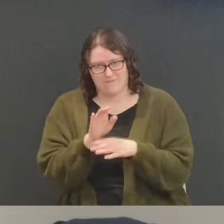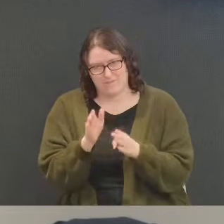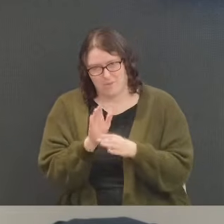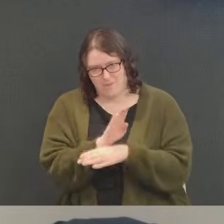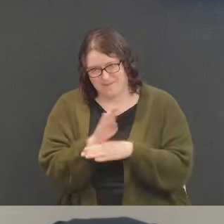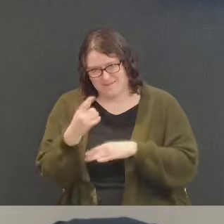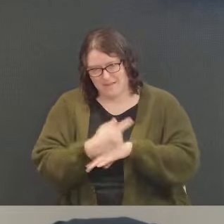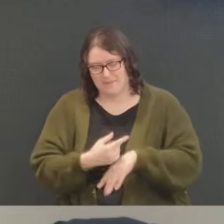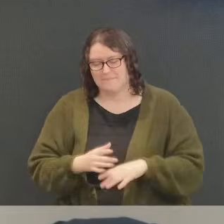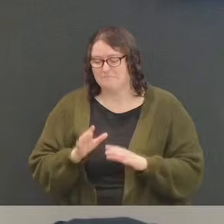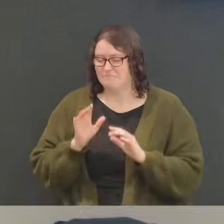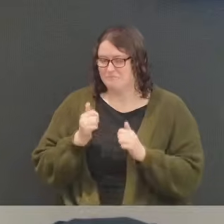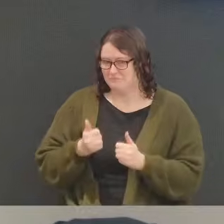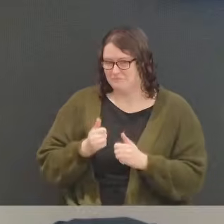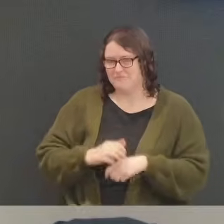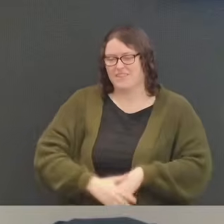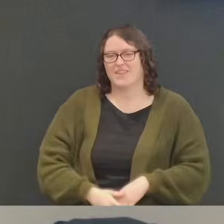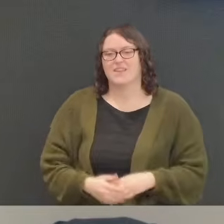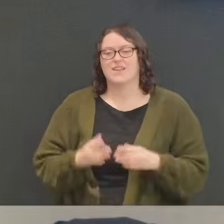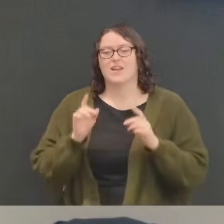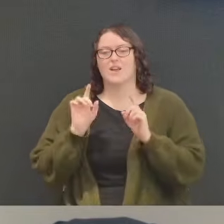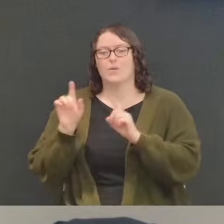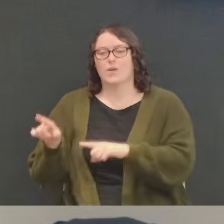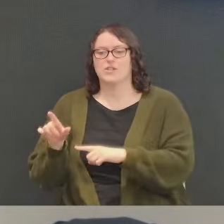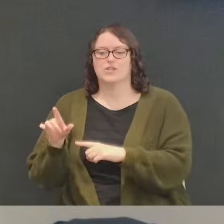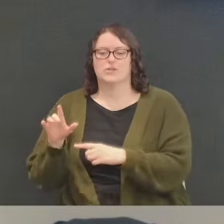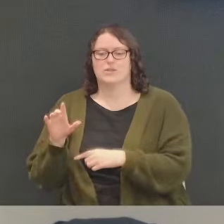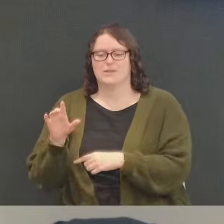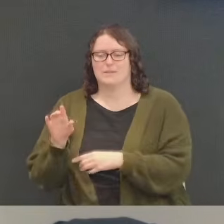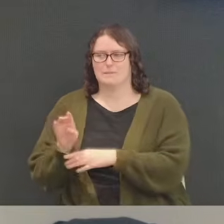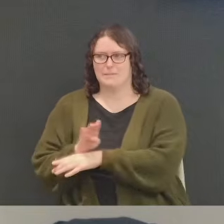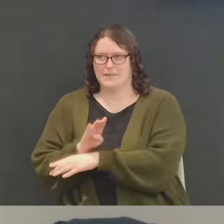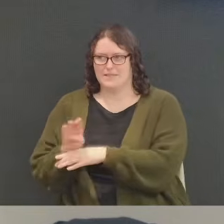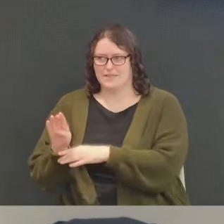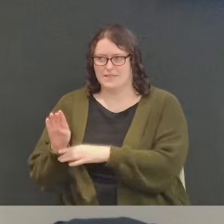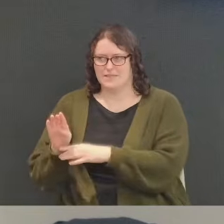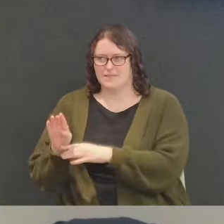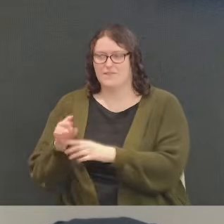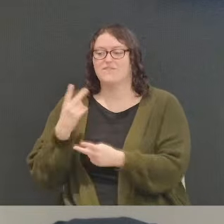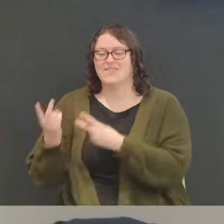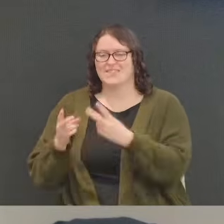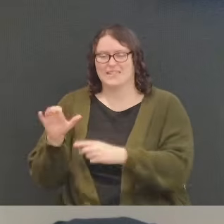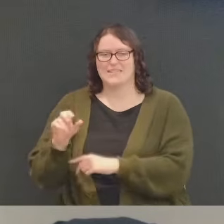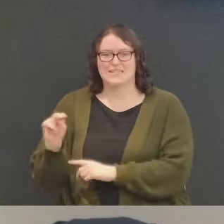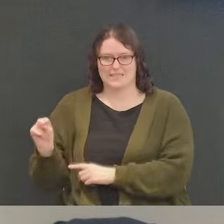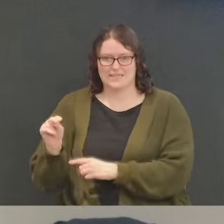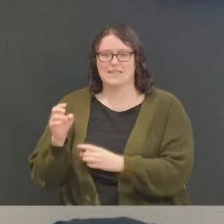the visit since the executive committee meeting. we had a special meeting as it relates to those